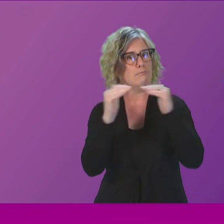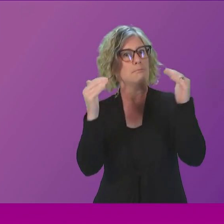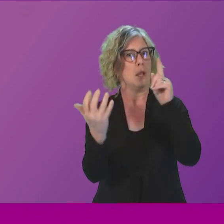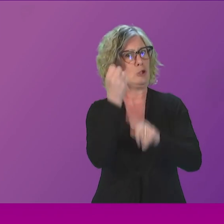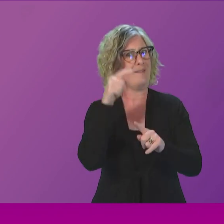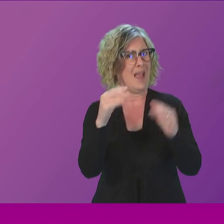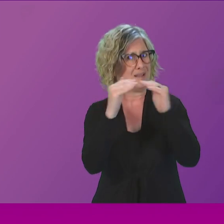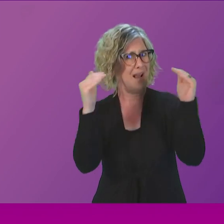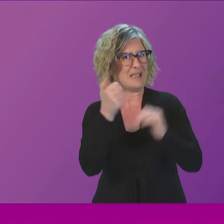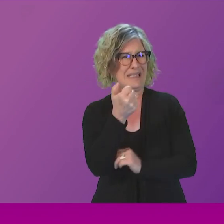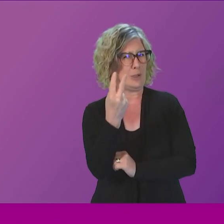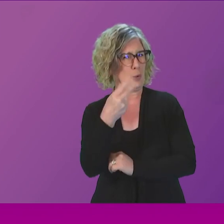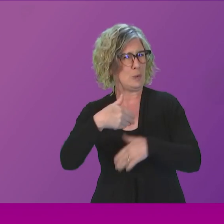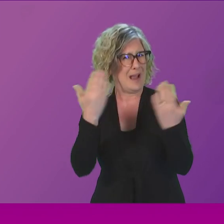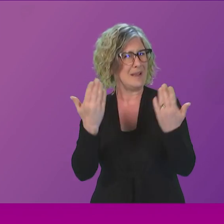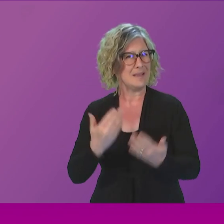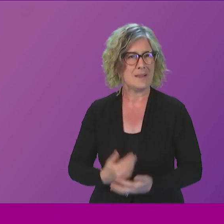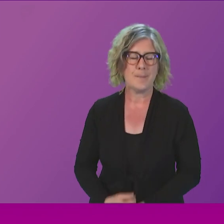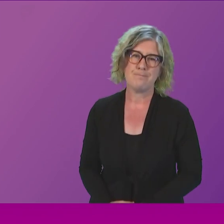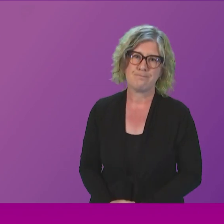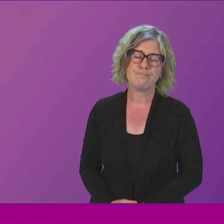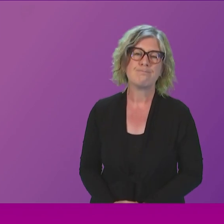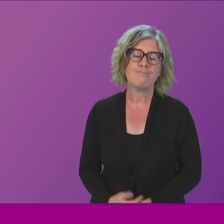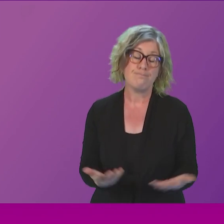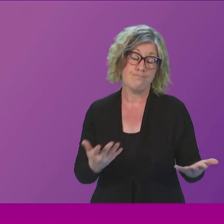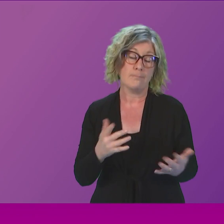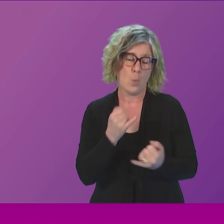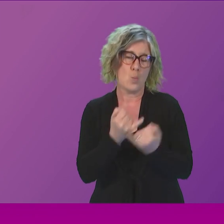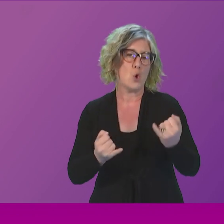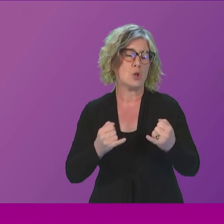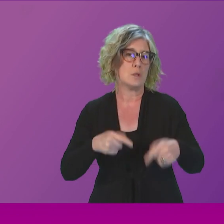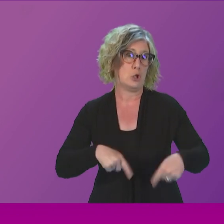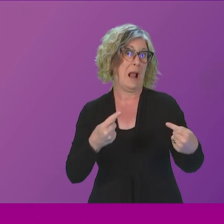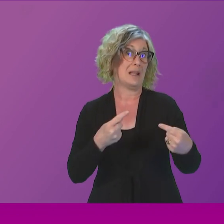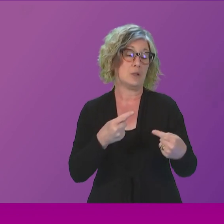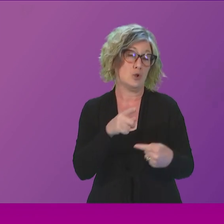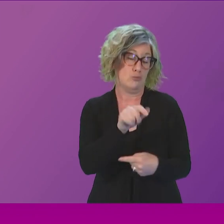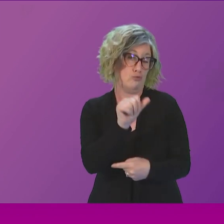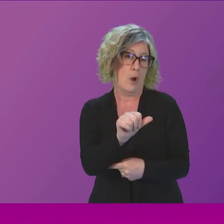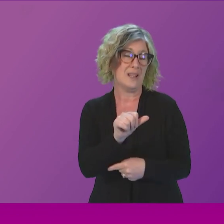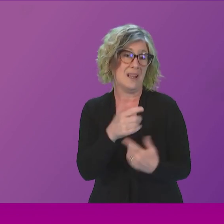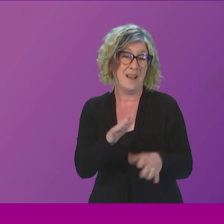The worst challenge—it was there even pre-pandemic—is, as Anas Sarwar is right to say, in relation to the 62-day target.